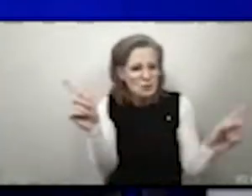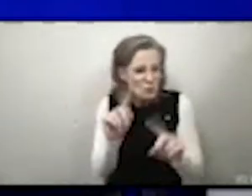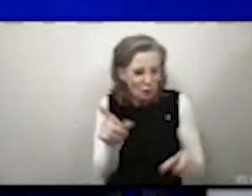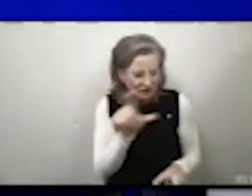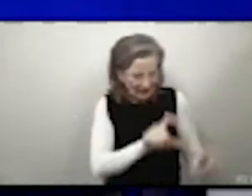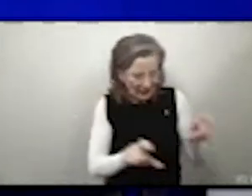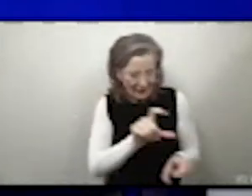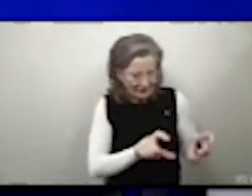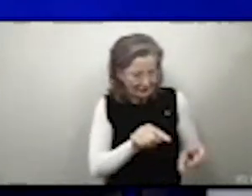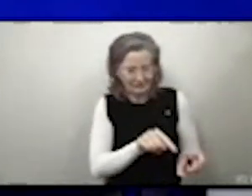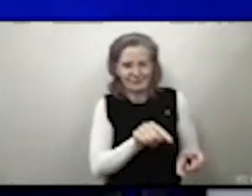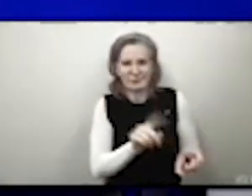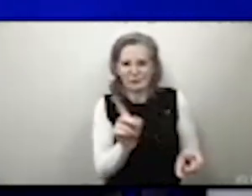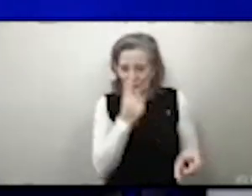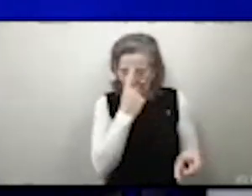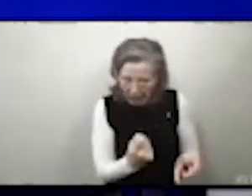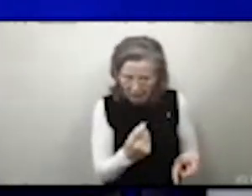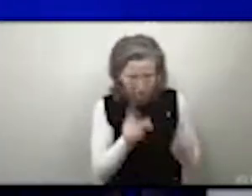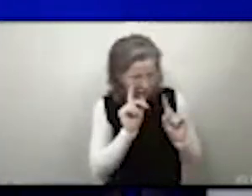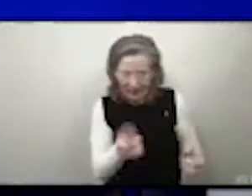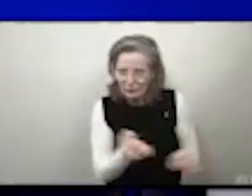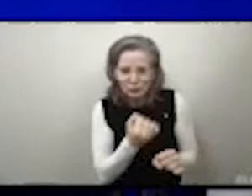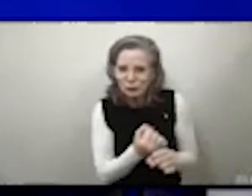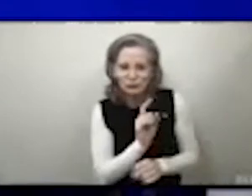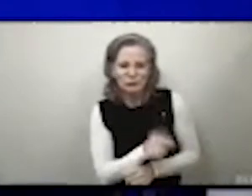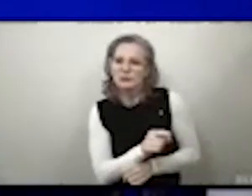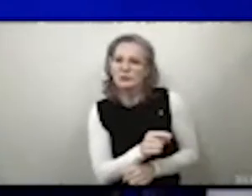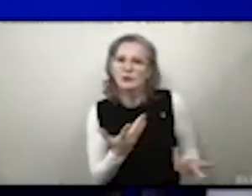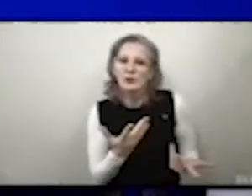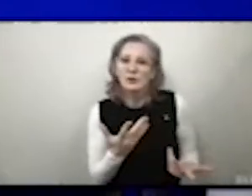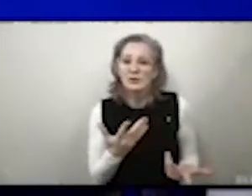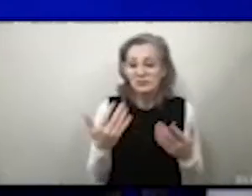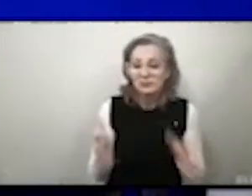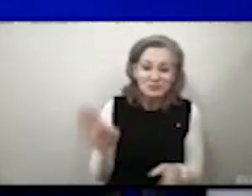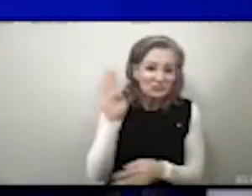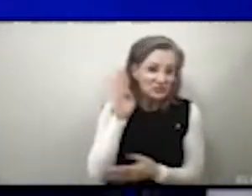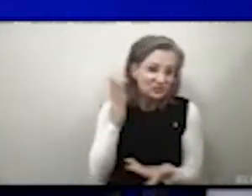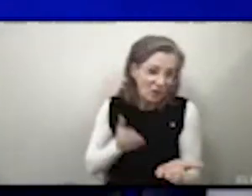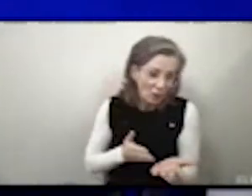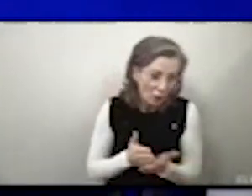Um, and I think that's been, you know, we've heard all the way through the pandemic that the response is to follow the science.